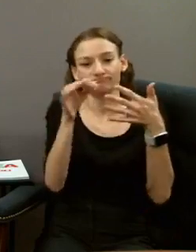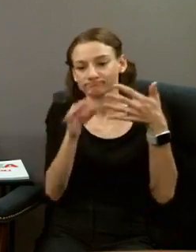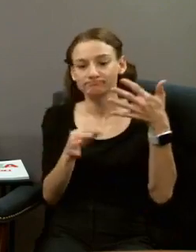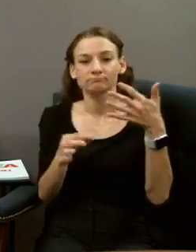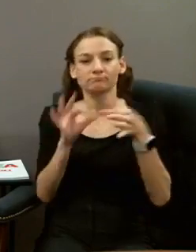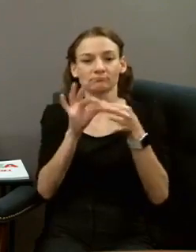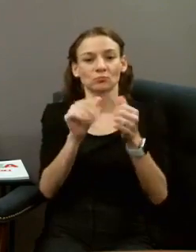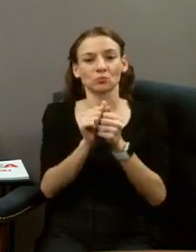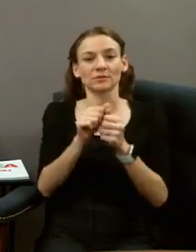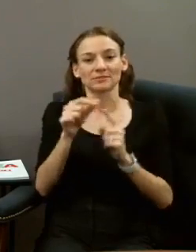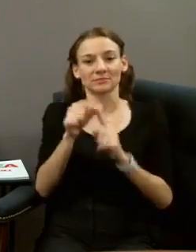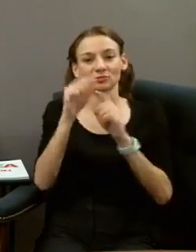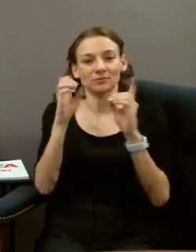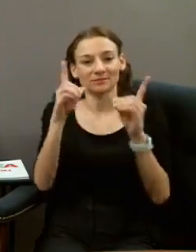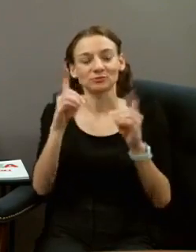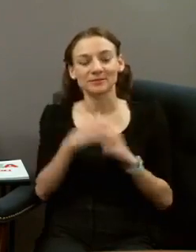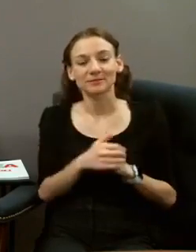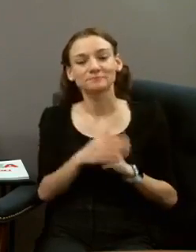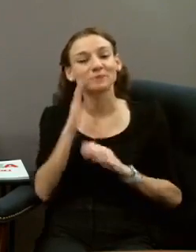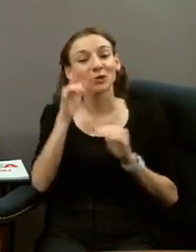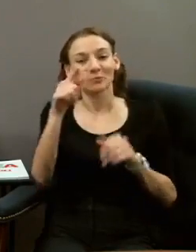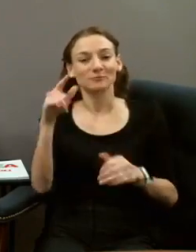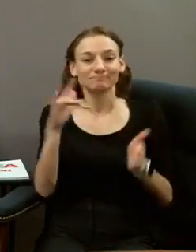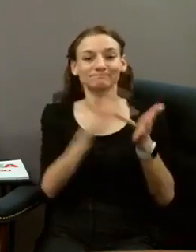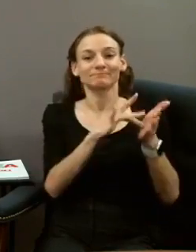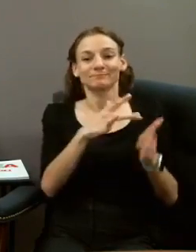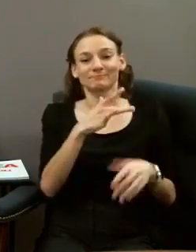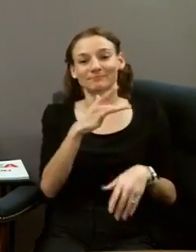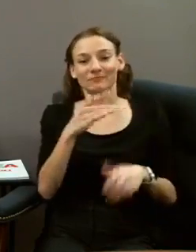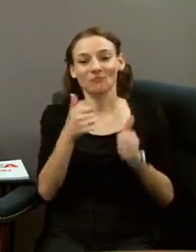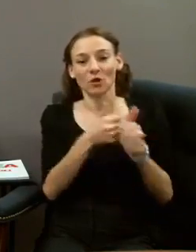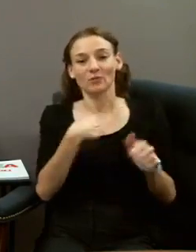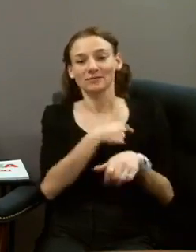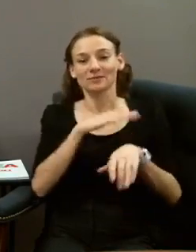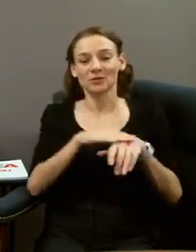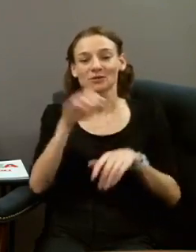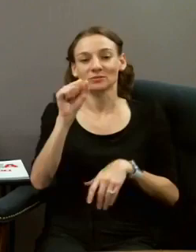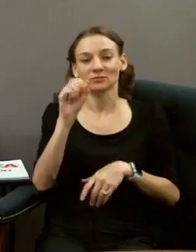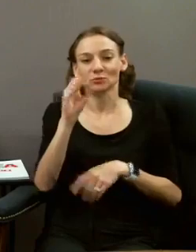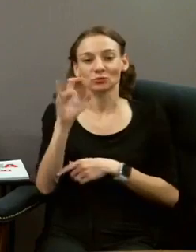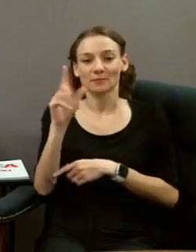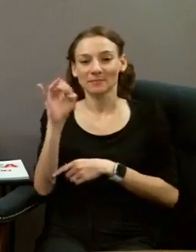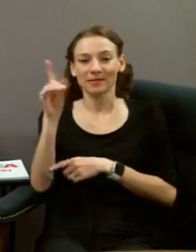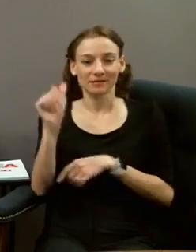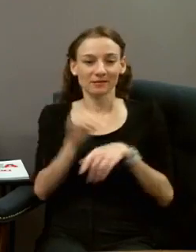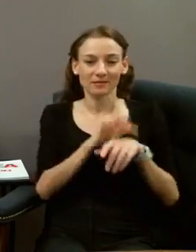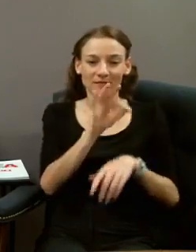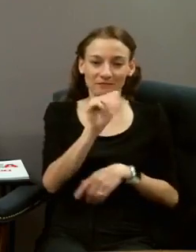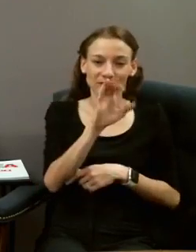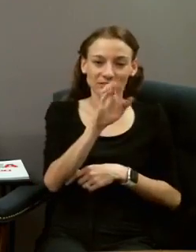on our social media, on Facebook, Twitter, and Instagram, as we are always updating those platforms